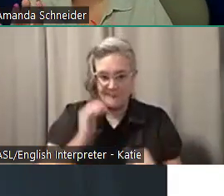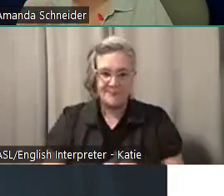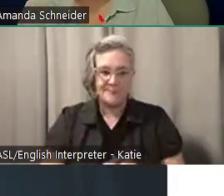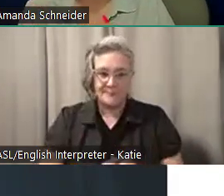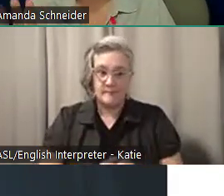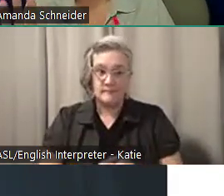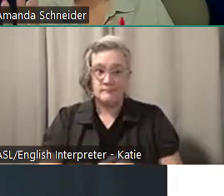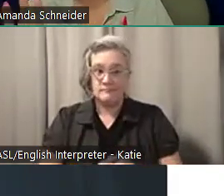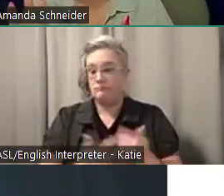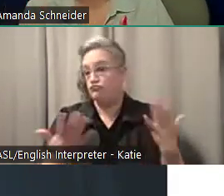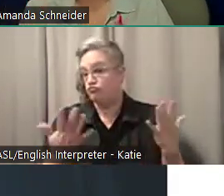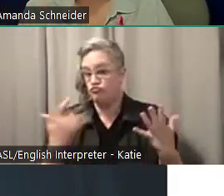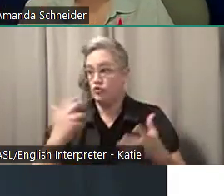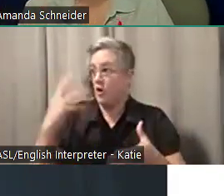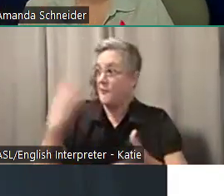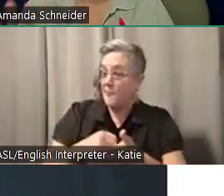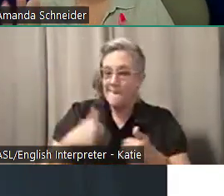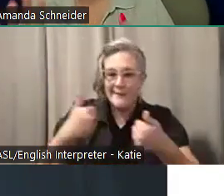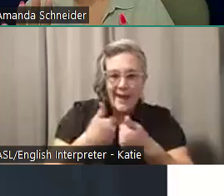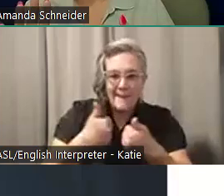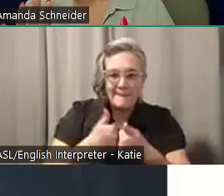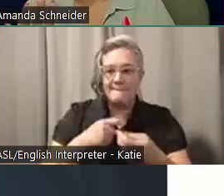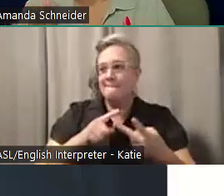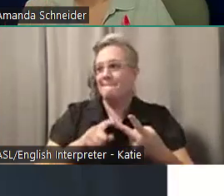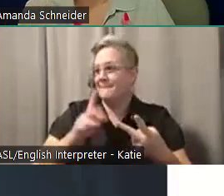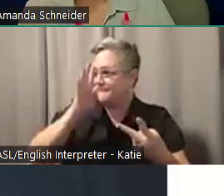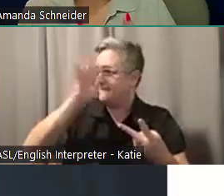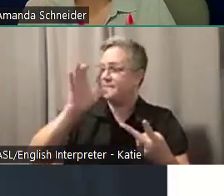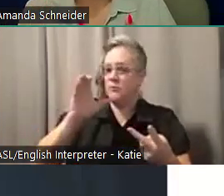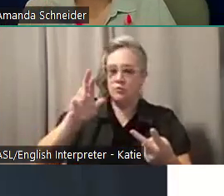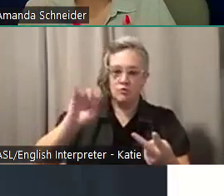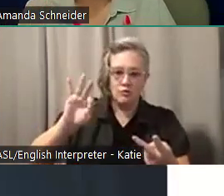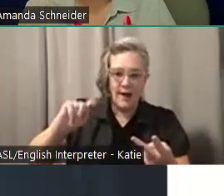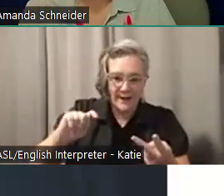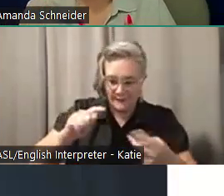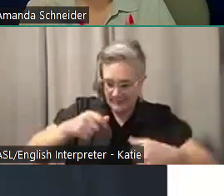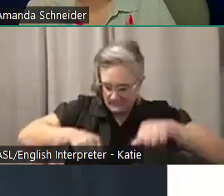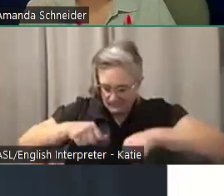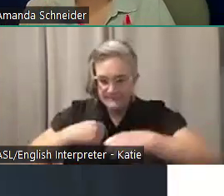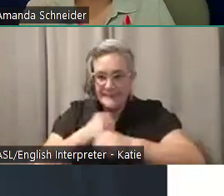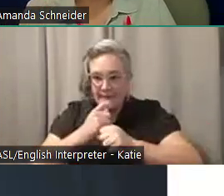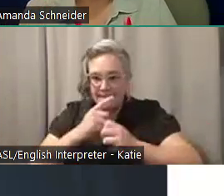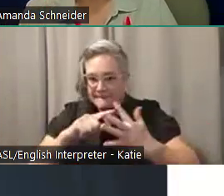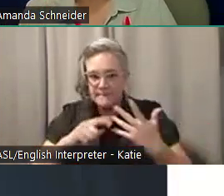So, they might have a game, they might have a craft, Um, they also have videos, um, in ASL,